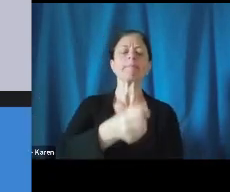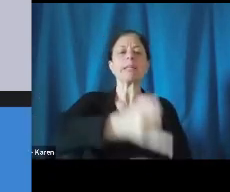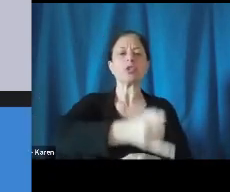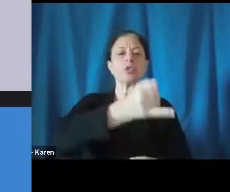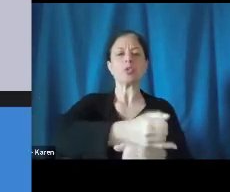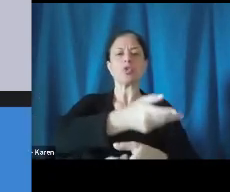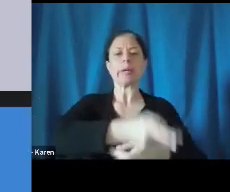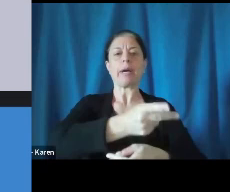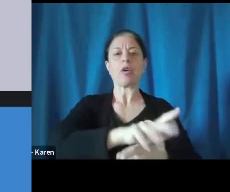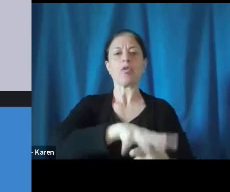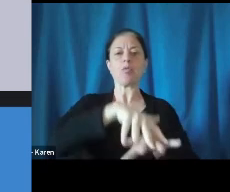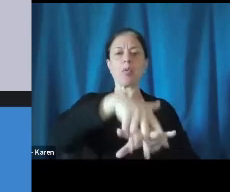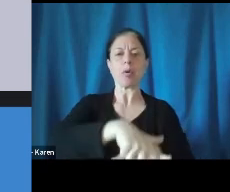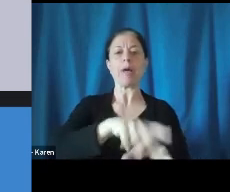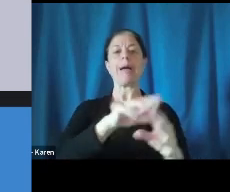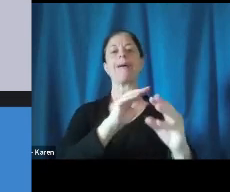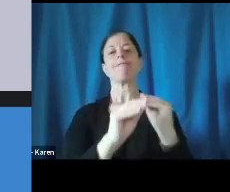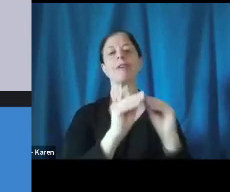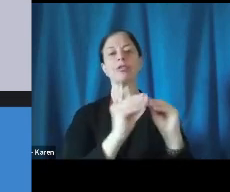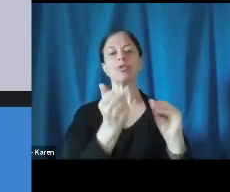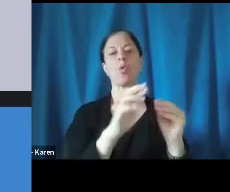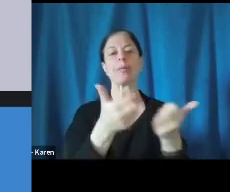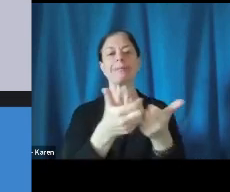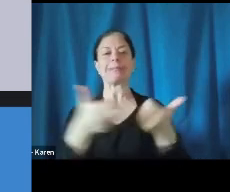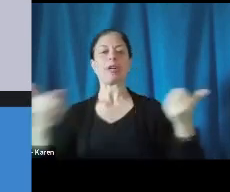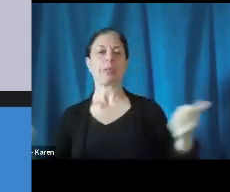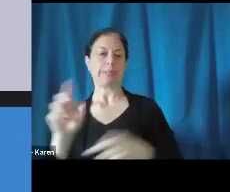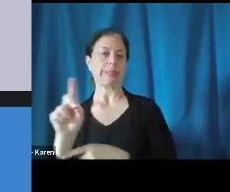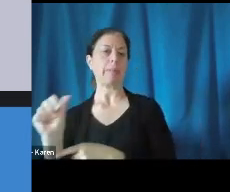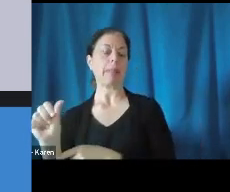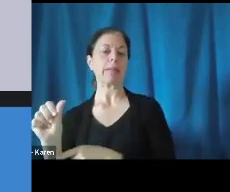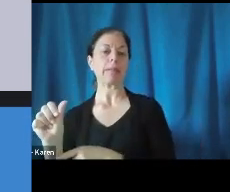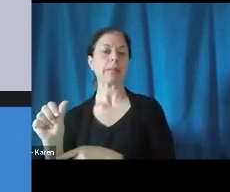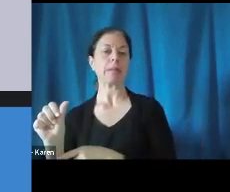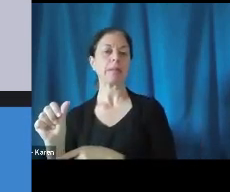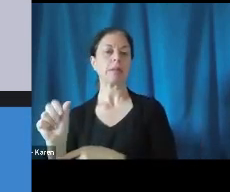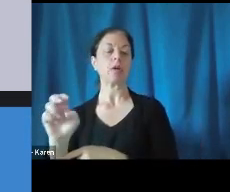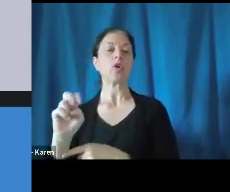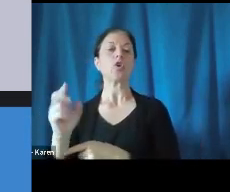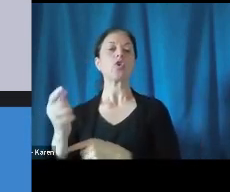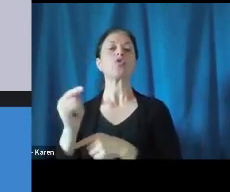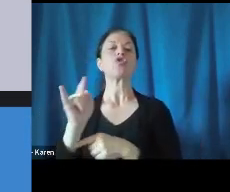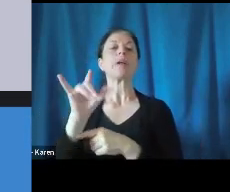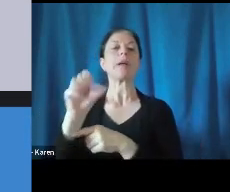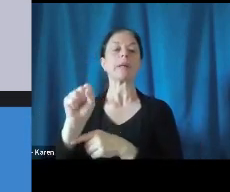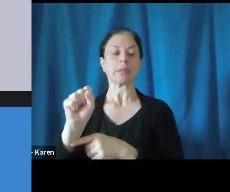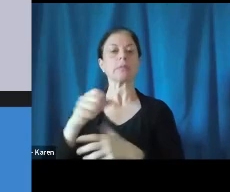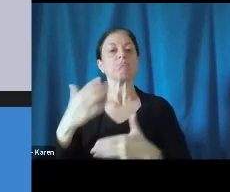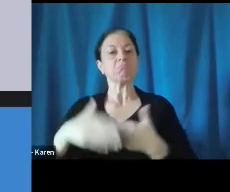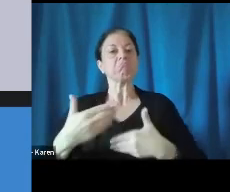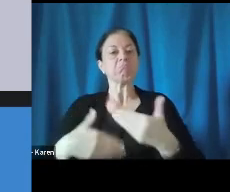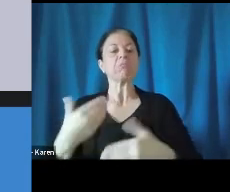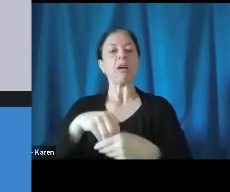point here. In the late 19th to early 20th century this was wide spread institutional care that was rooted in